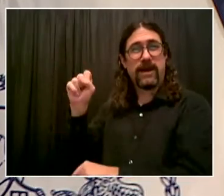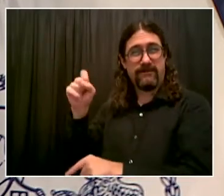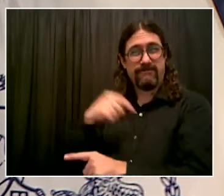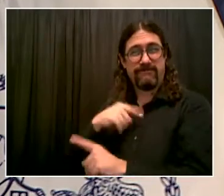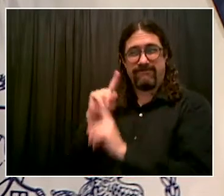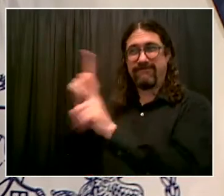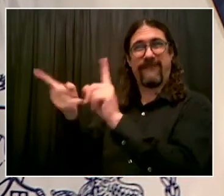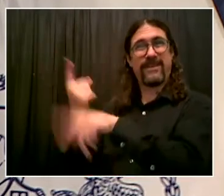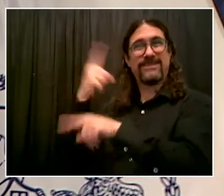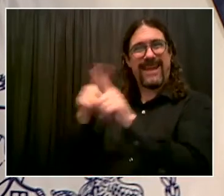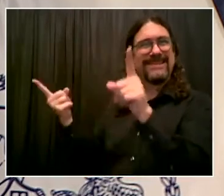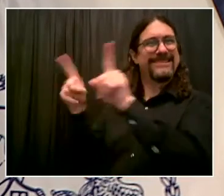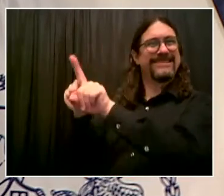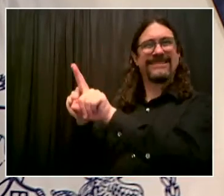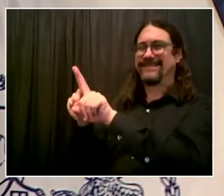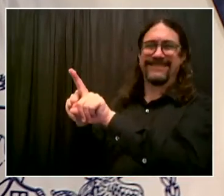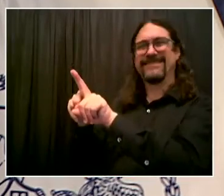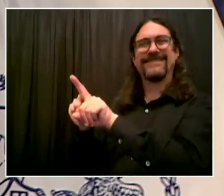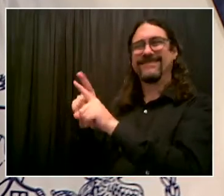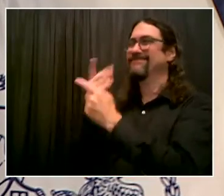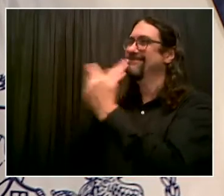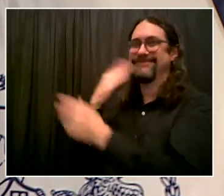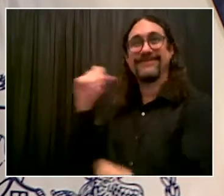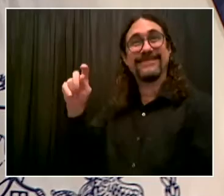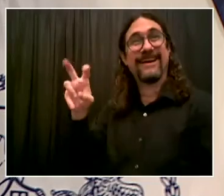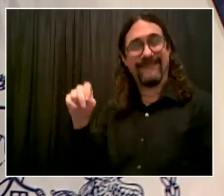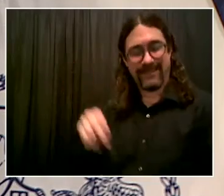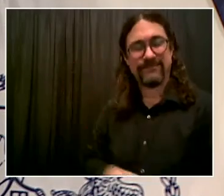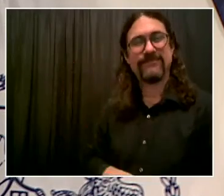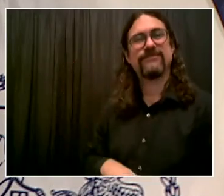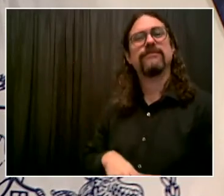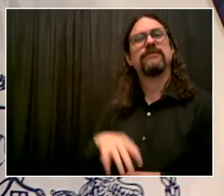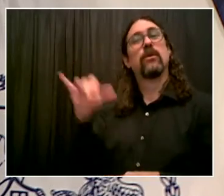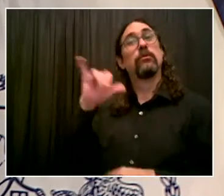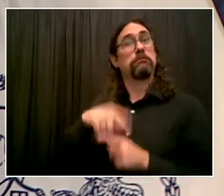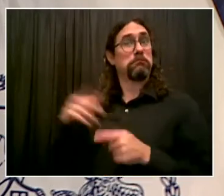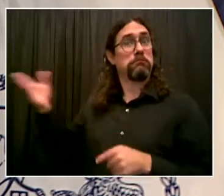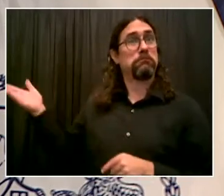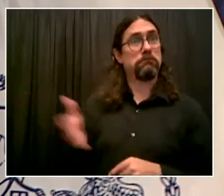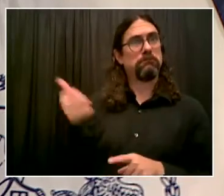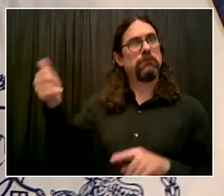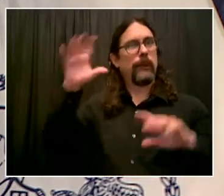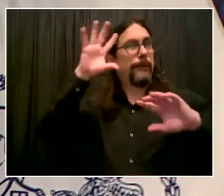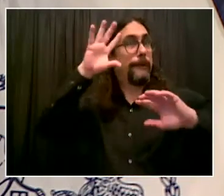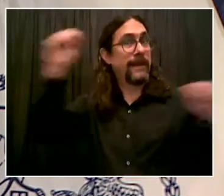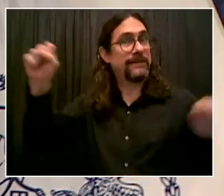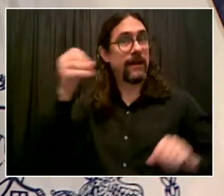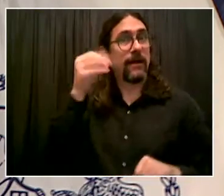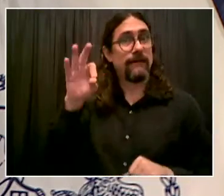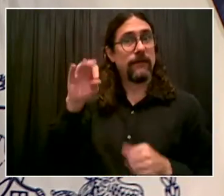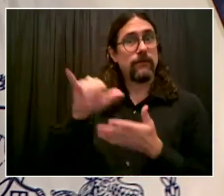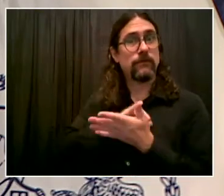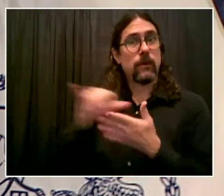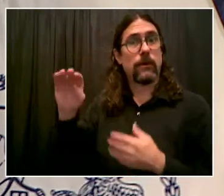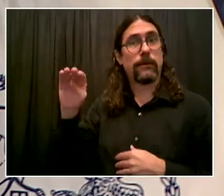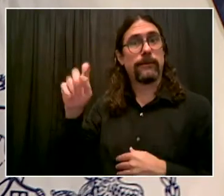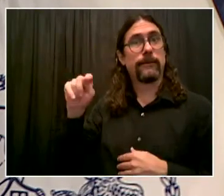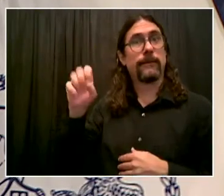FIE, LDWHEN WE KICK THIS OFF, A REAL COMMITMENT FROM HIM IN THE ORGANIZATION. I WANT TO EHAR FROM THE